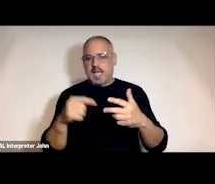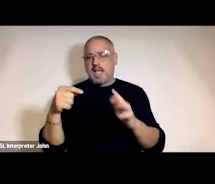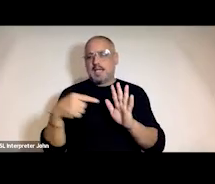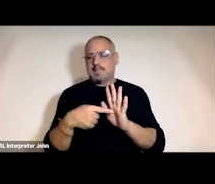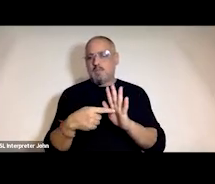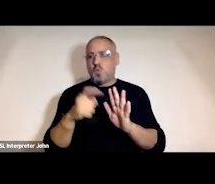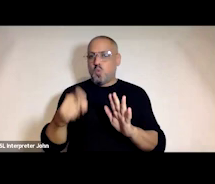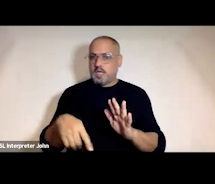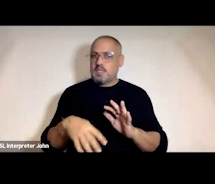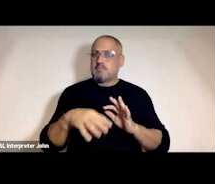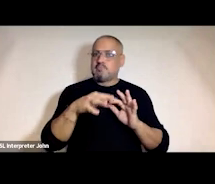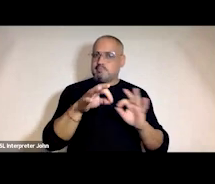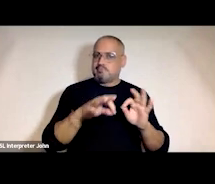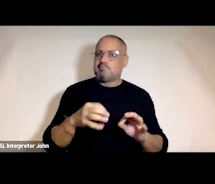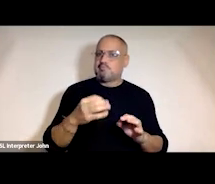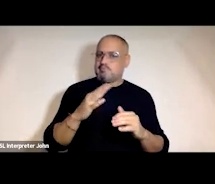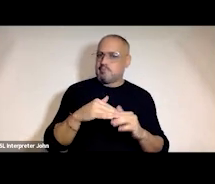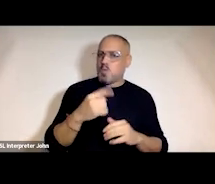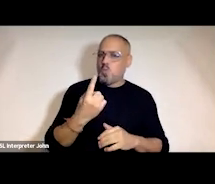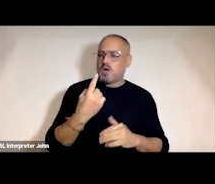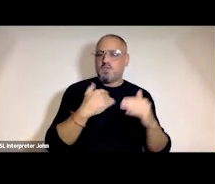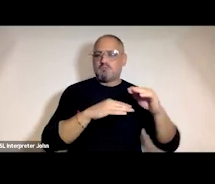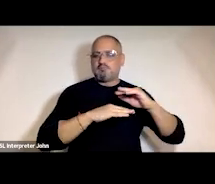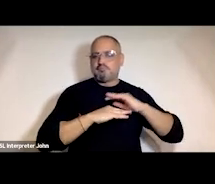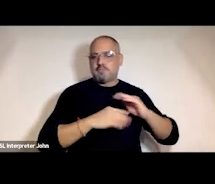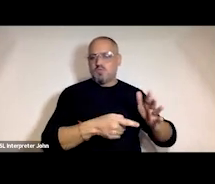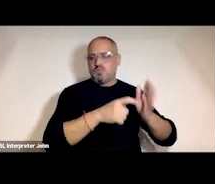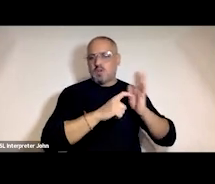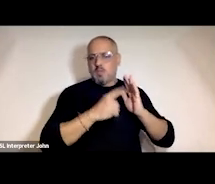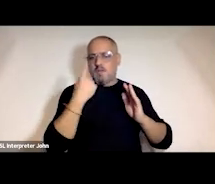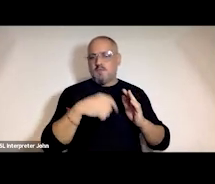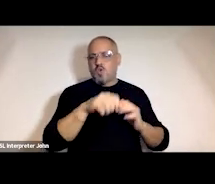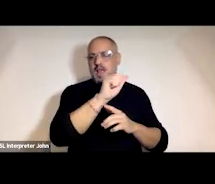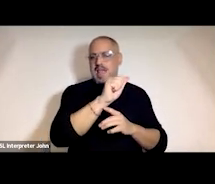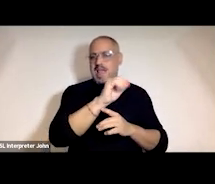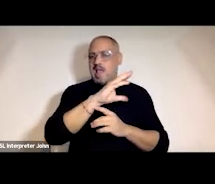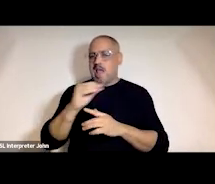we need to talk about one of them to satisfy the requirement for A and B,